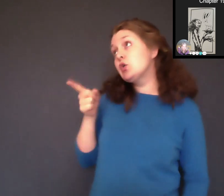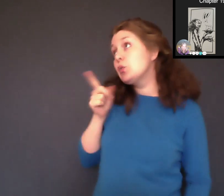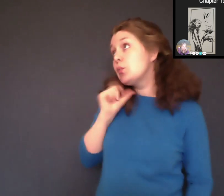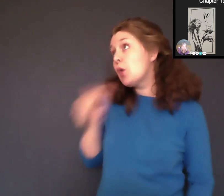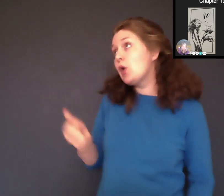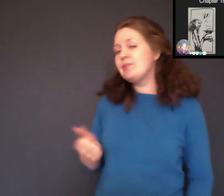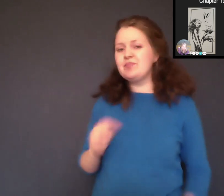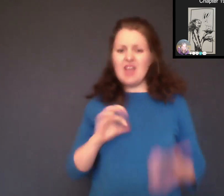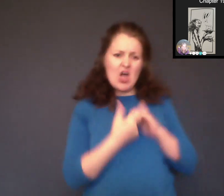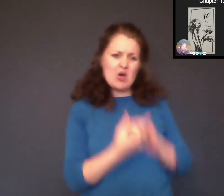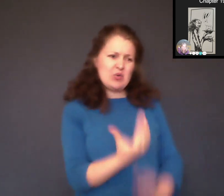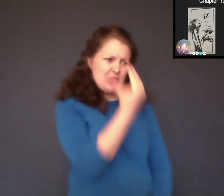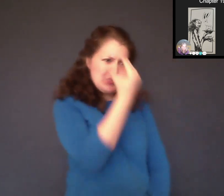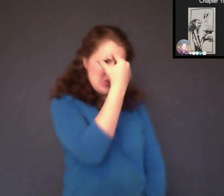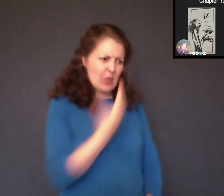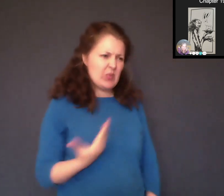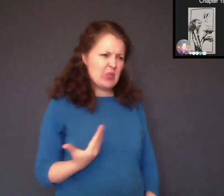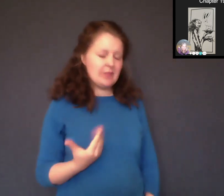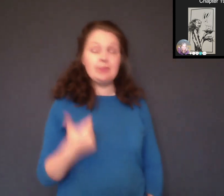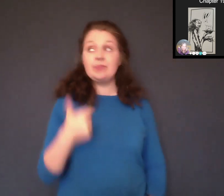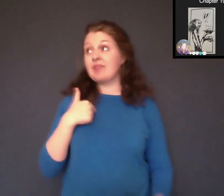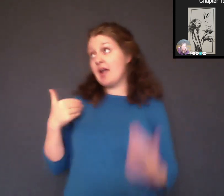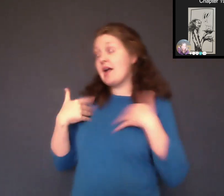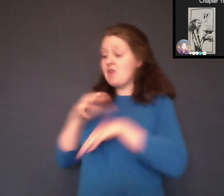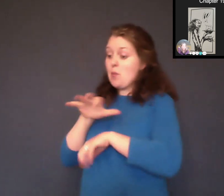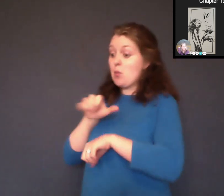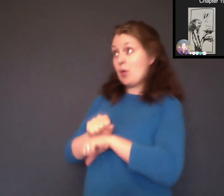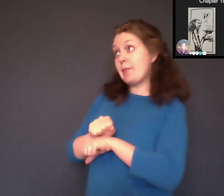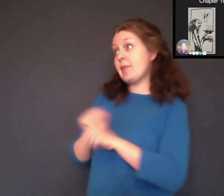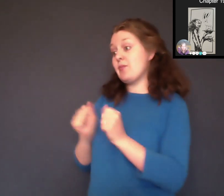how do you know because i've got an appointment with your master